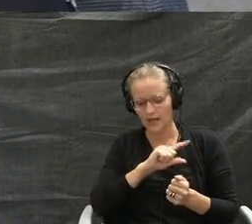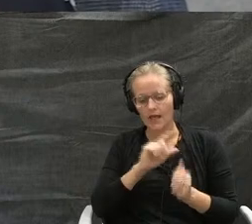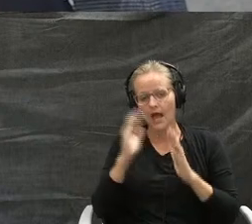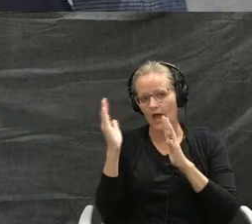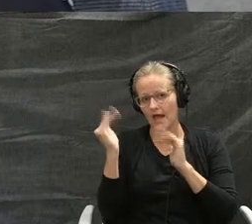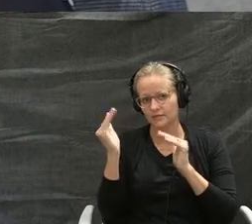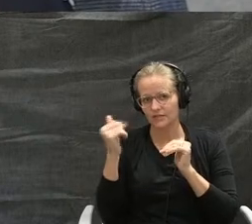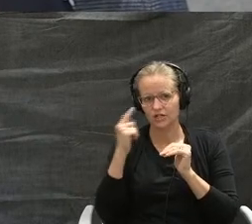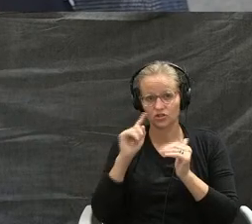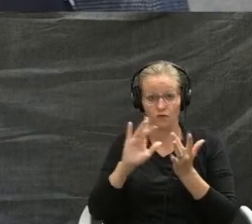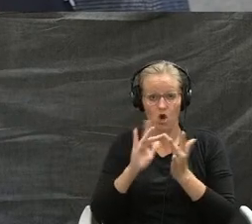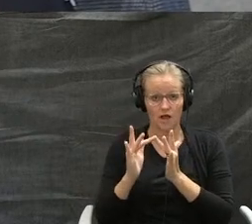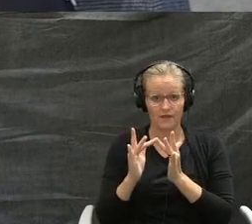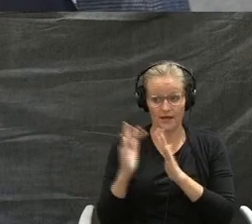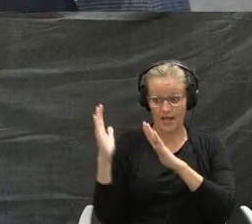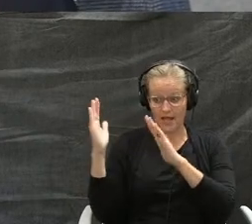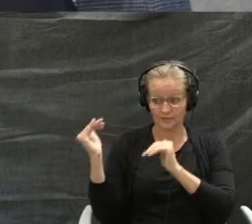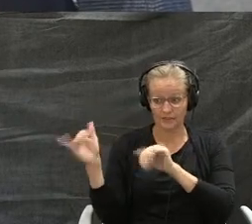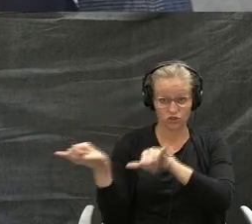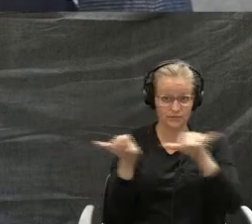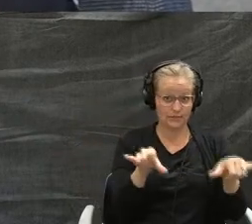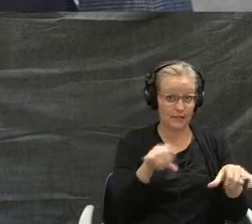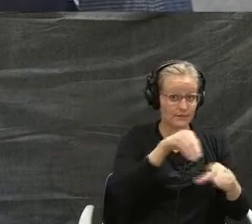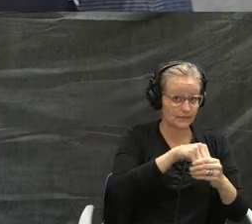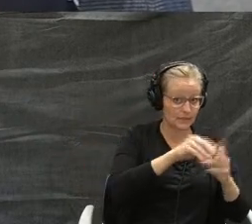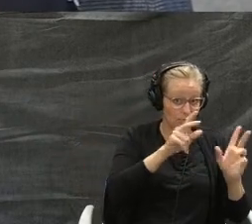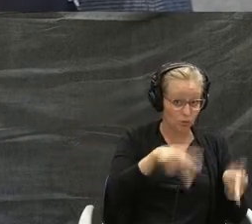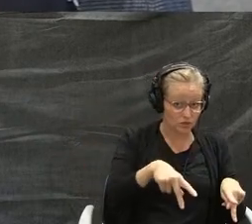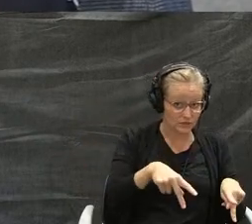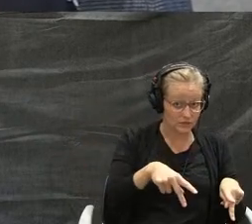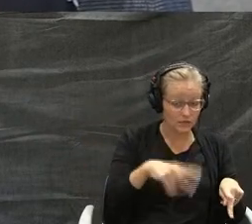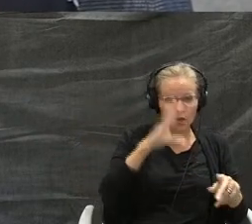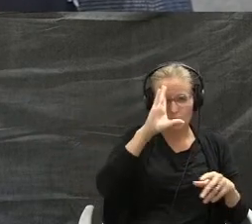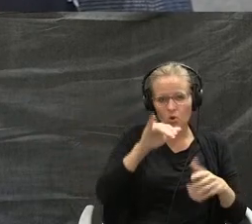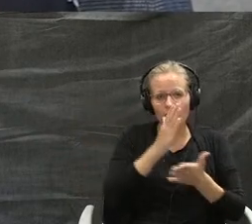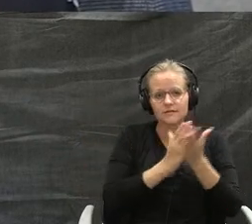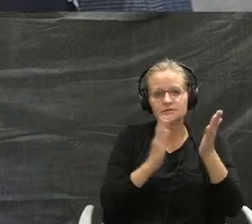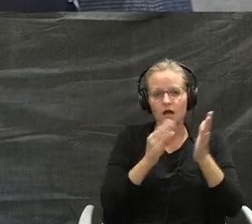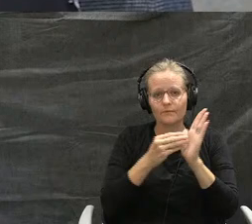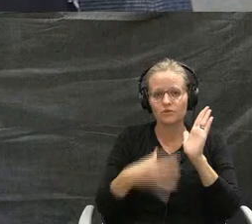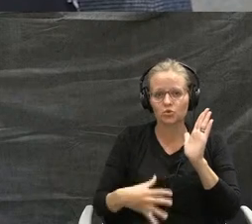same as in person? Knowing that students may not get answers to their questions in a timely